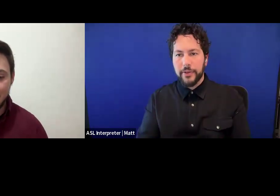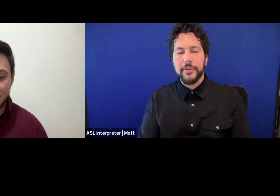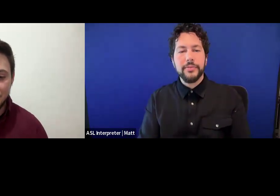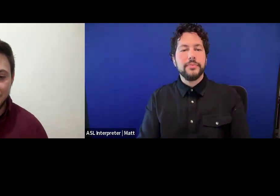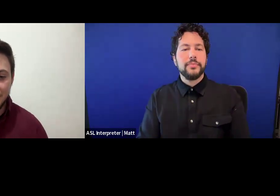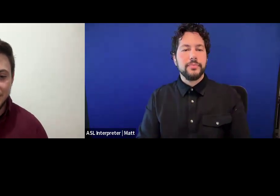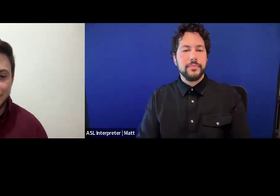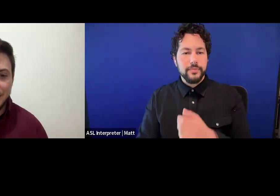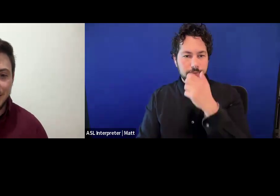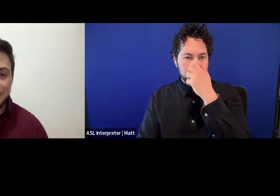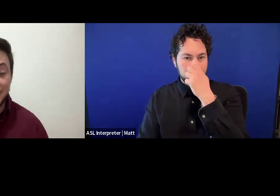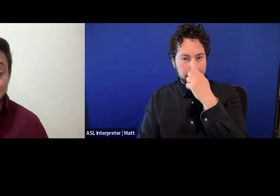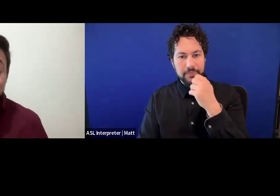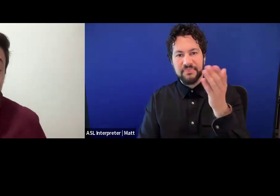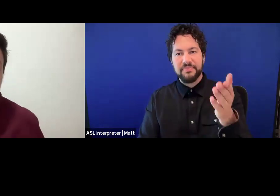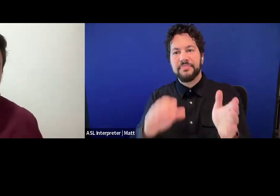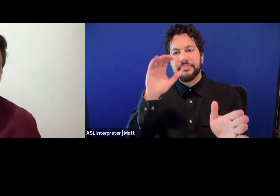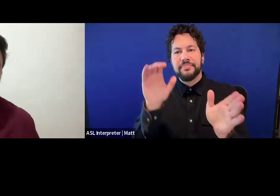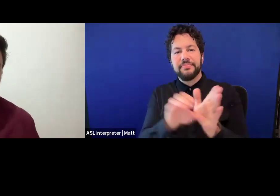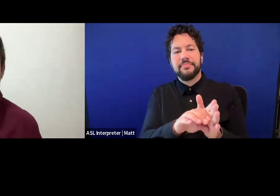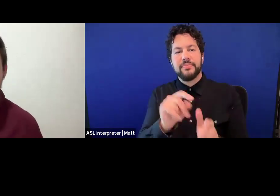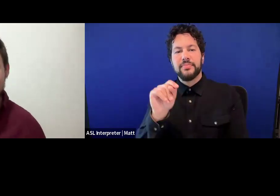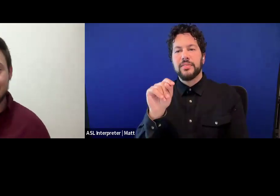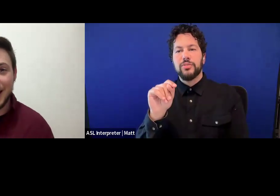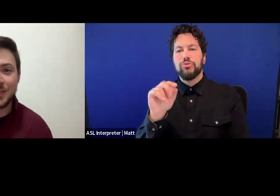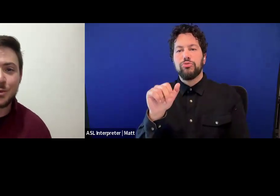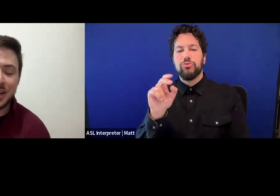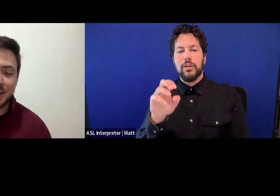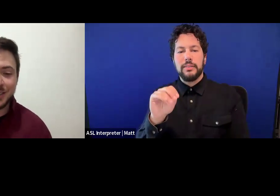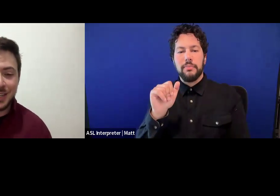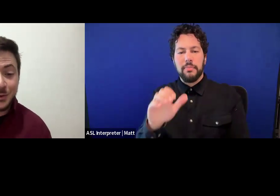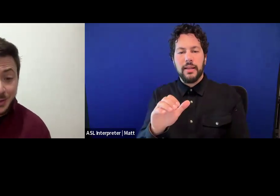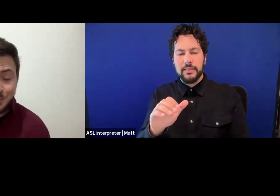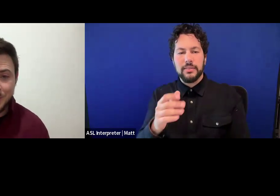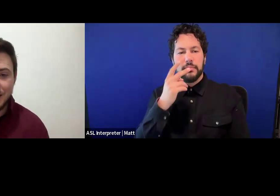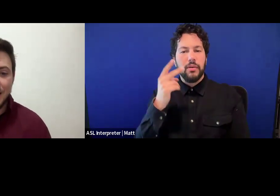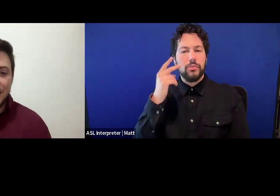This is a picture of the transmasculine memory archive and the work that we are currently doing.